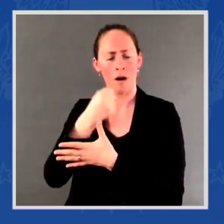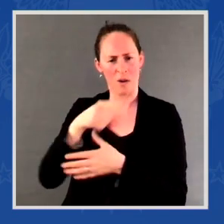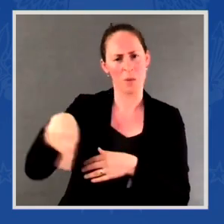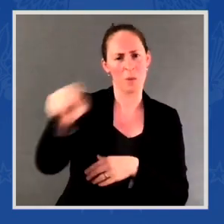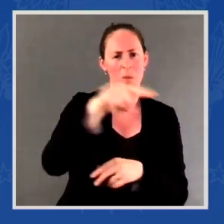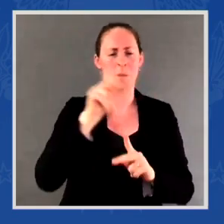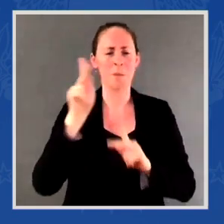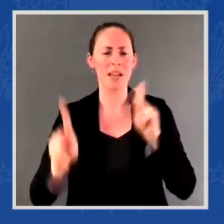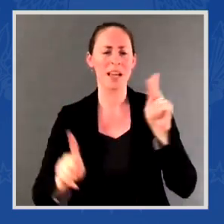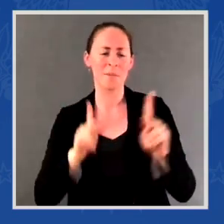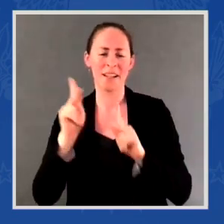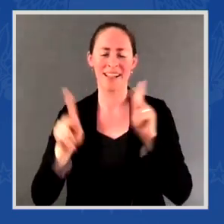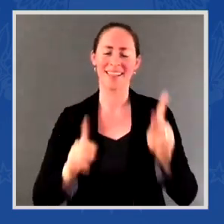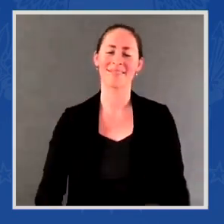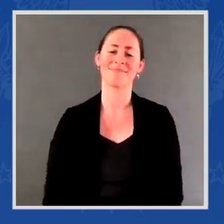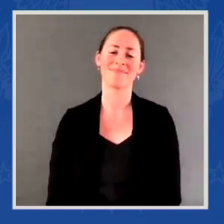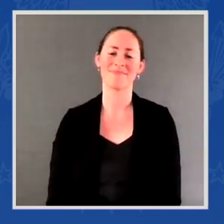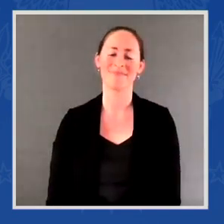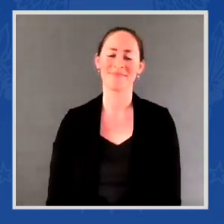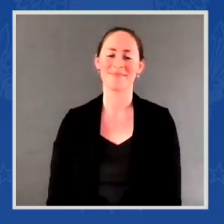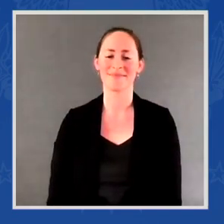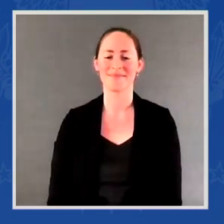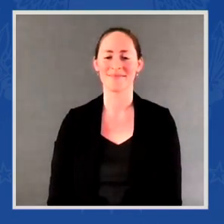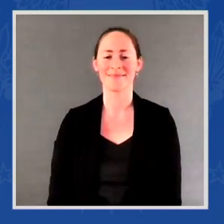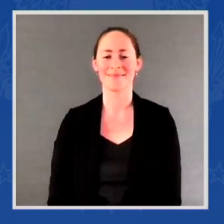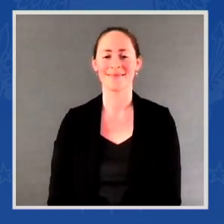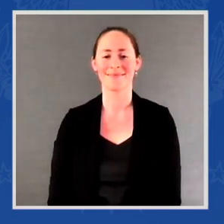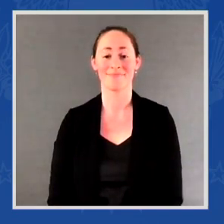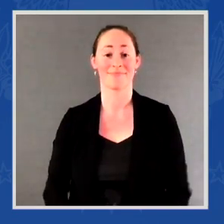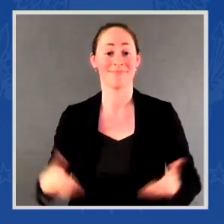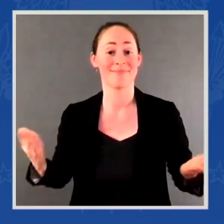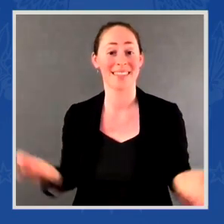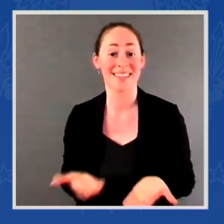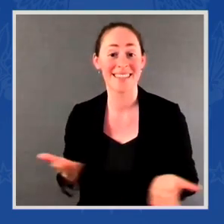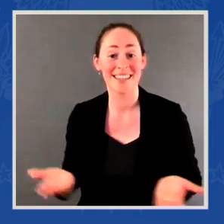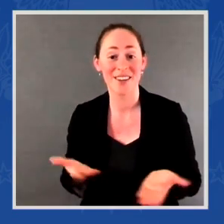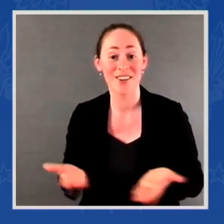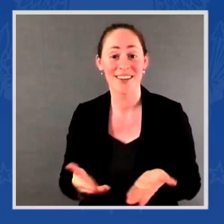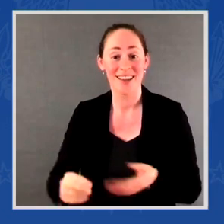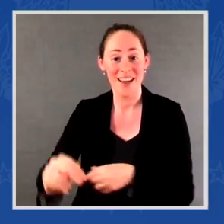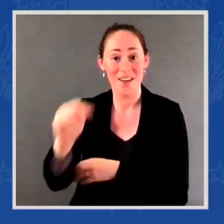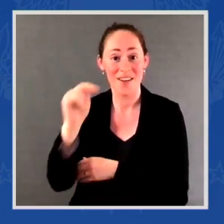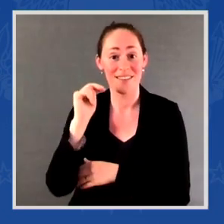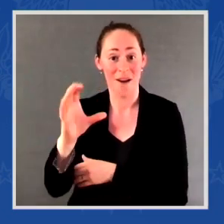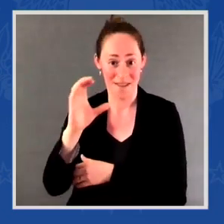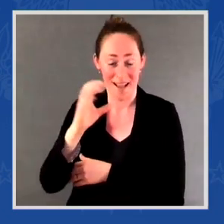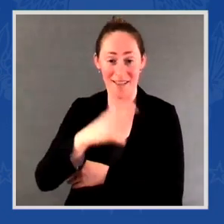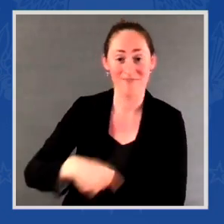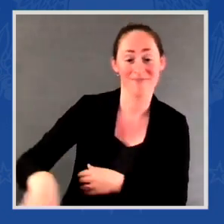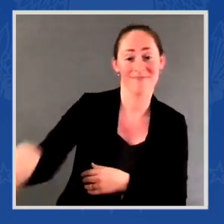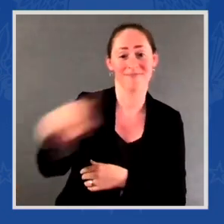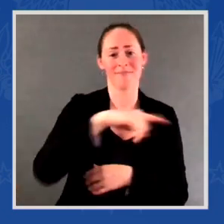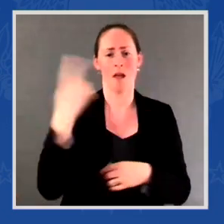Now, in North Carolina, all of us together are working to emerge from this pandemic stronger than before.